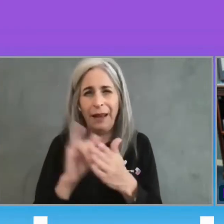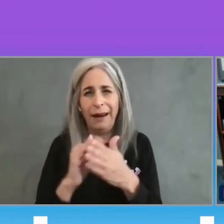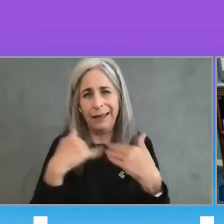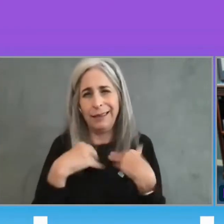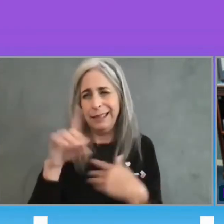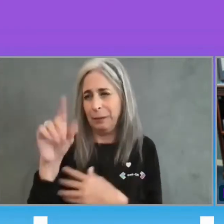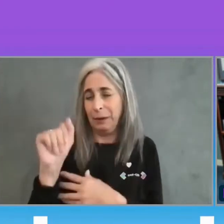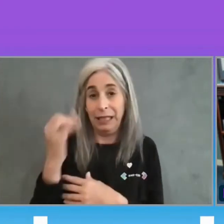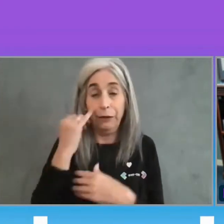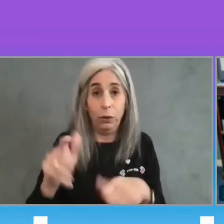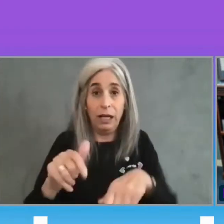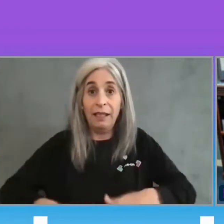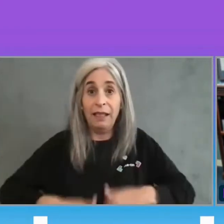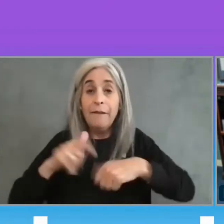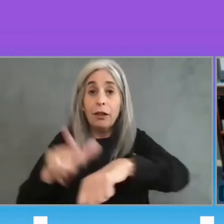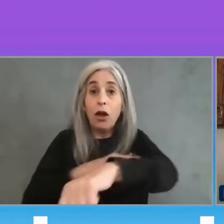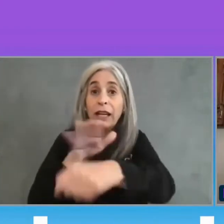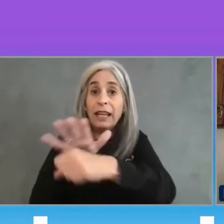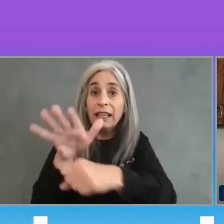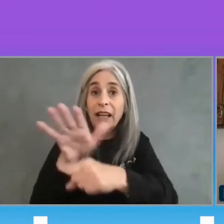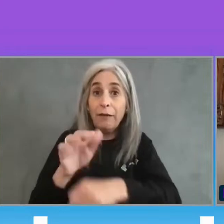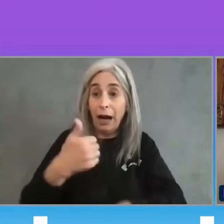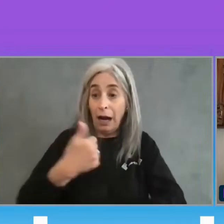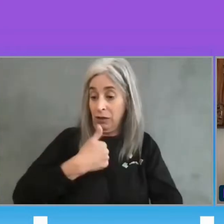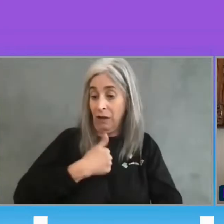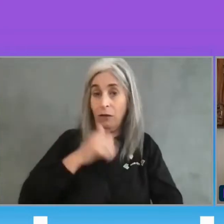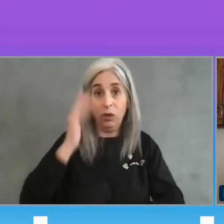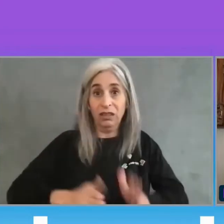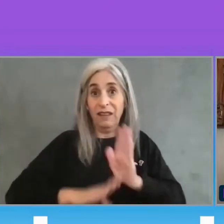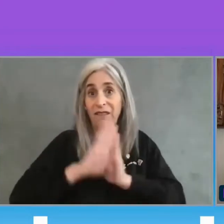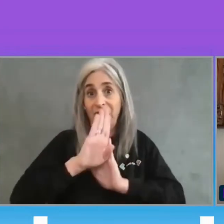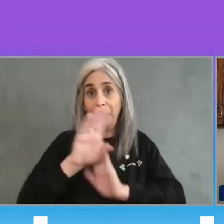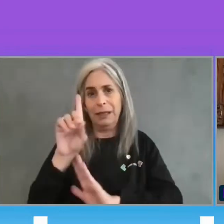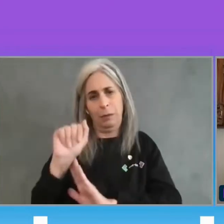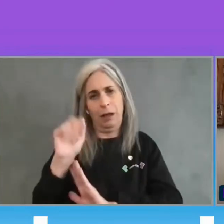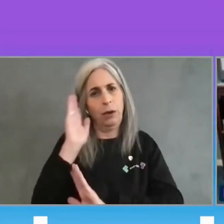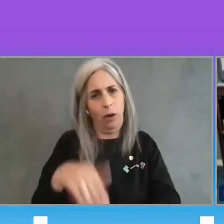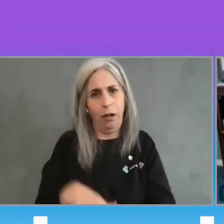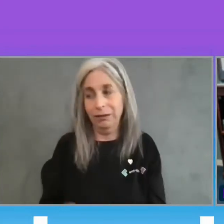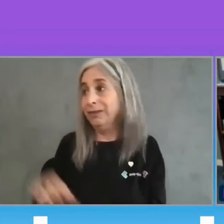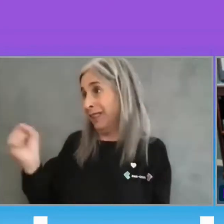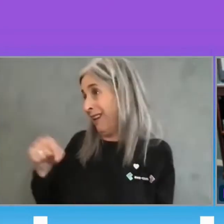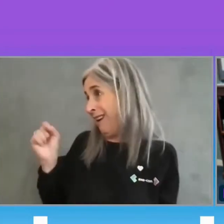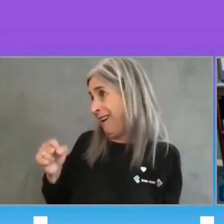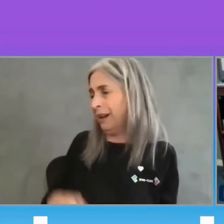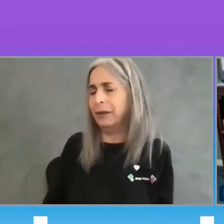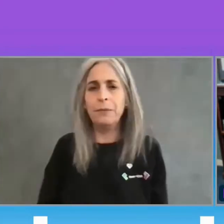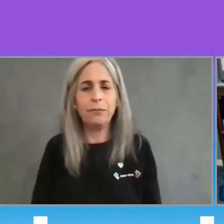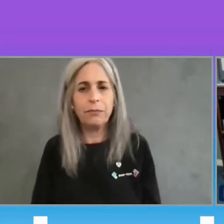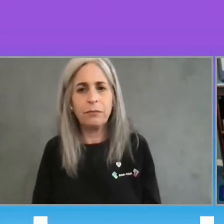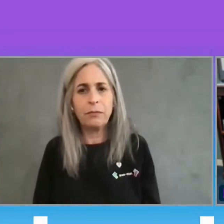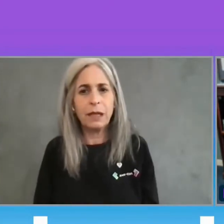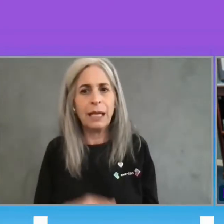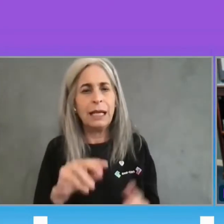live long enough, we will develop a disability. Exactly. Right, right. And so we need